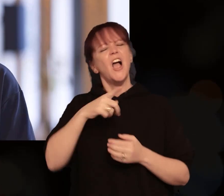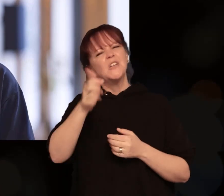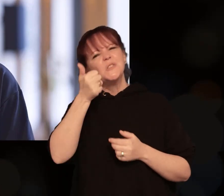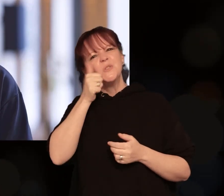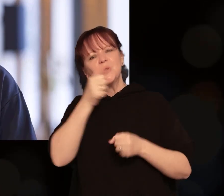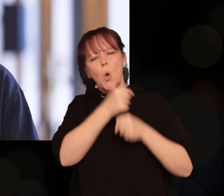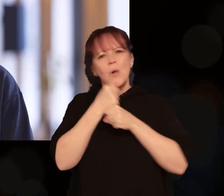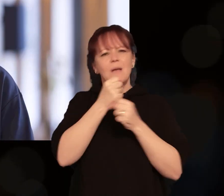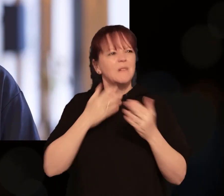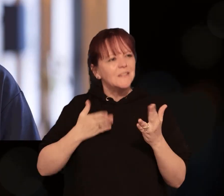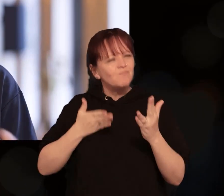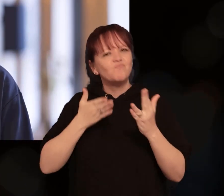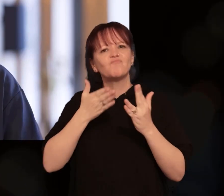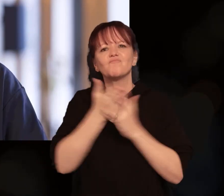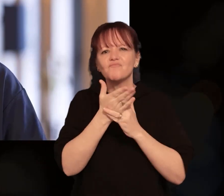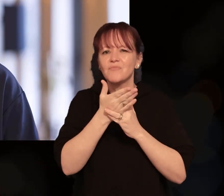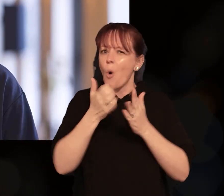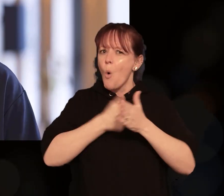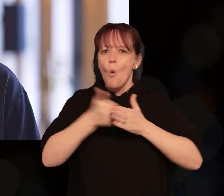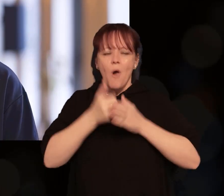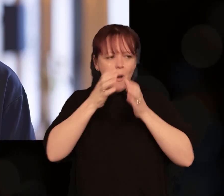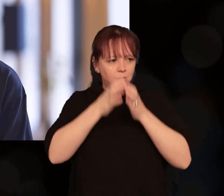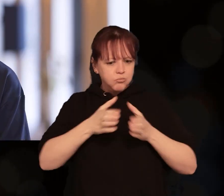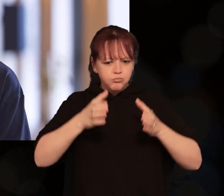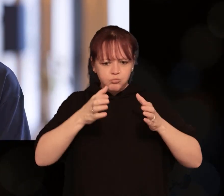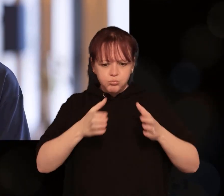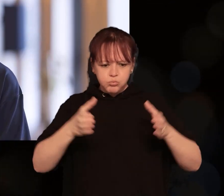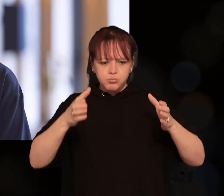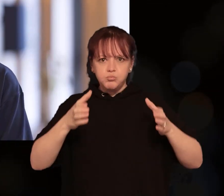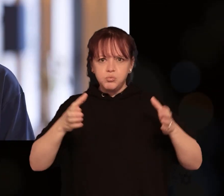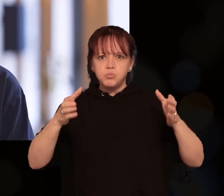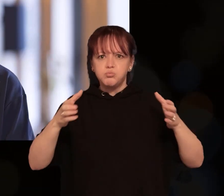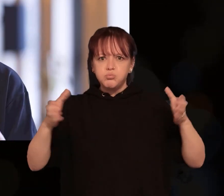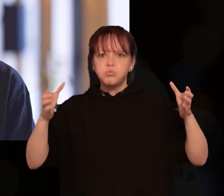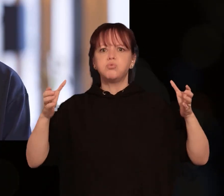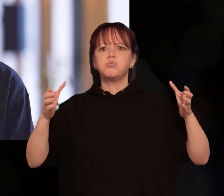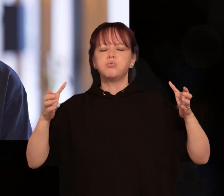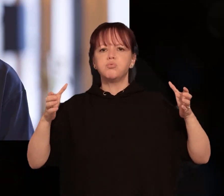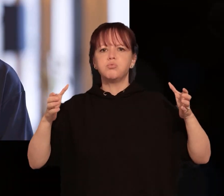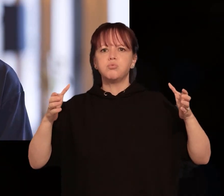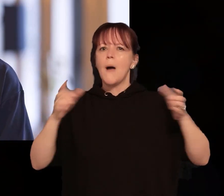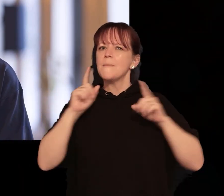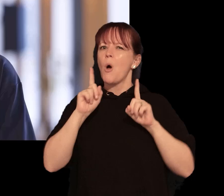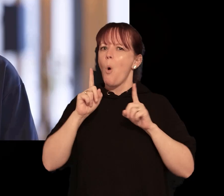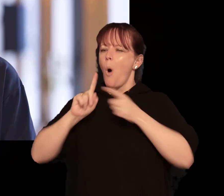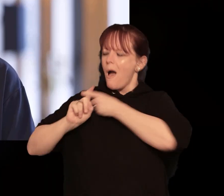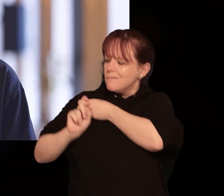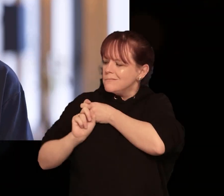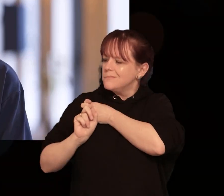is an ever growing field, particularly in recent years. And one staple of our field